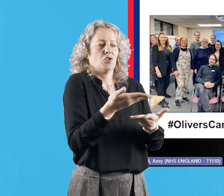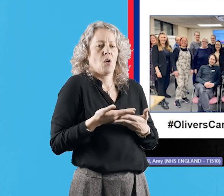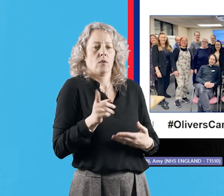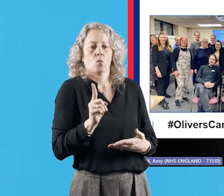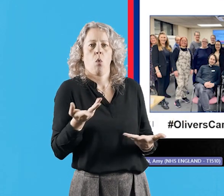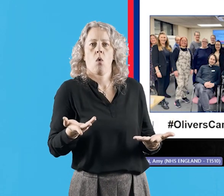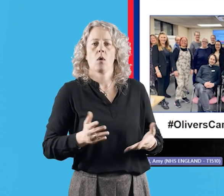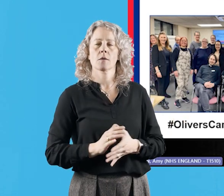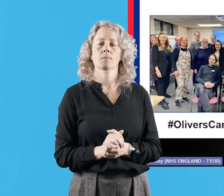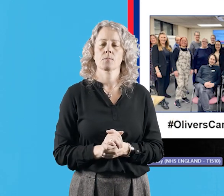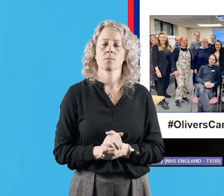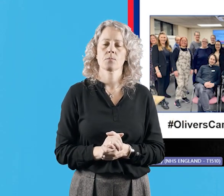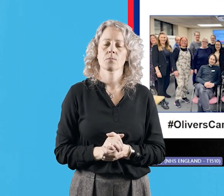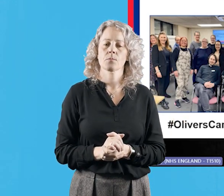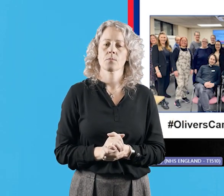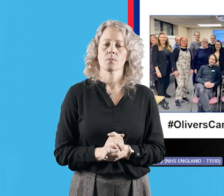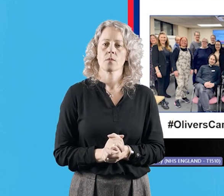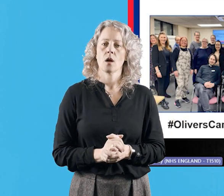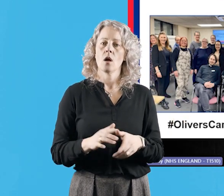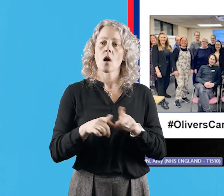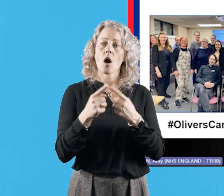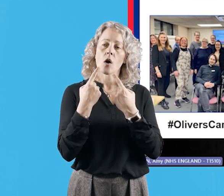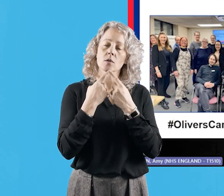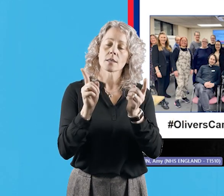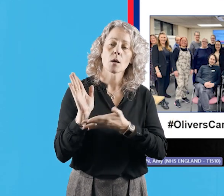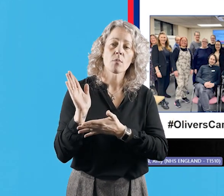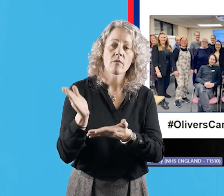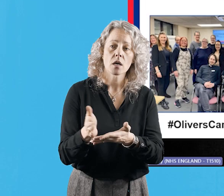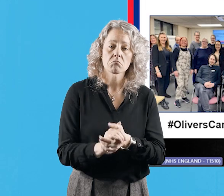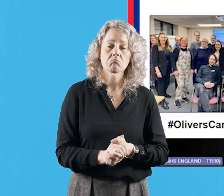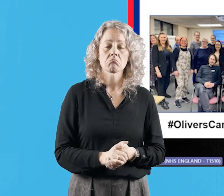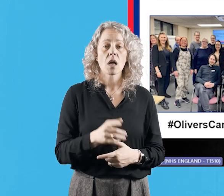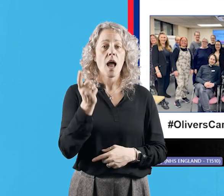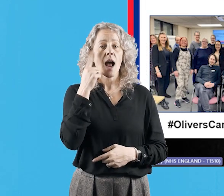get. We also said to the providers, have a look at your incident